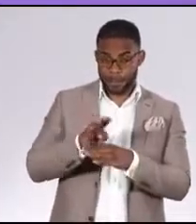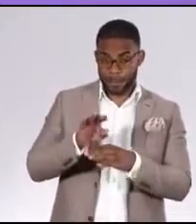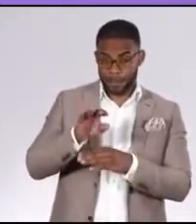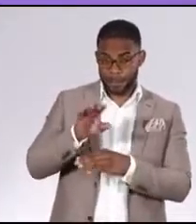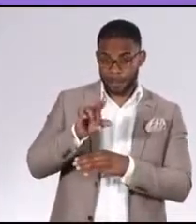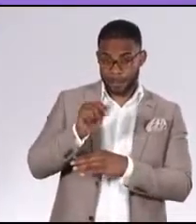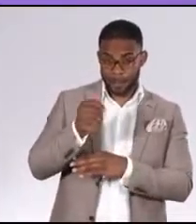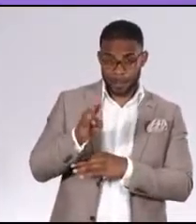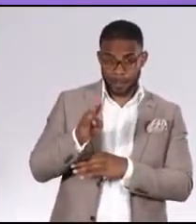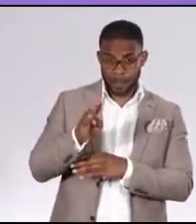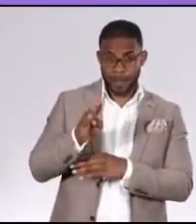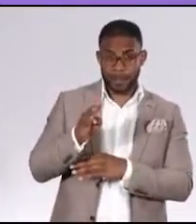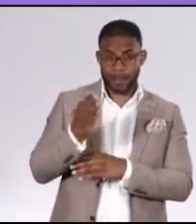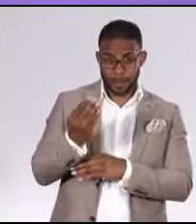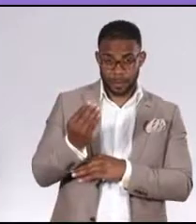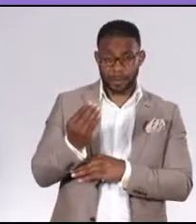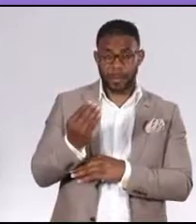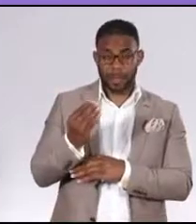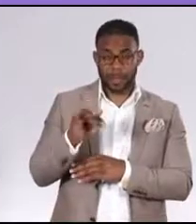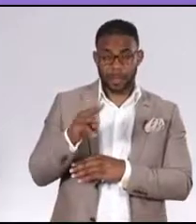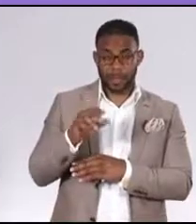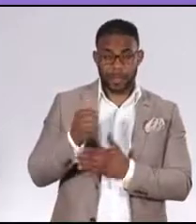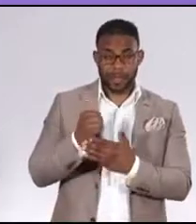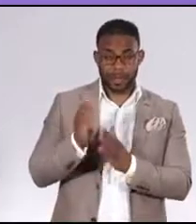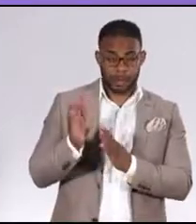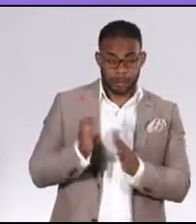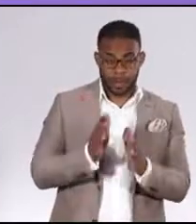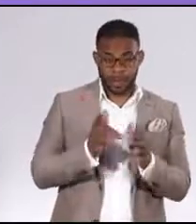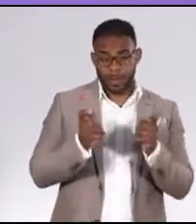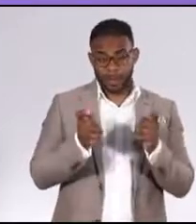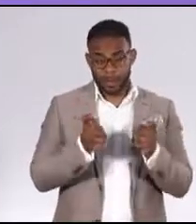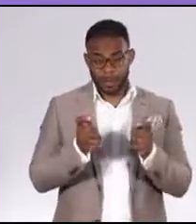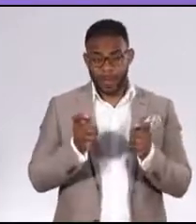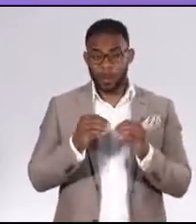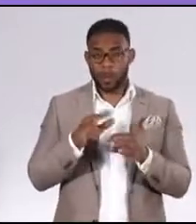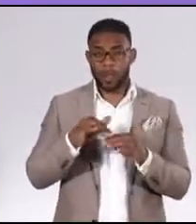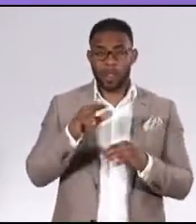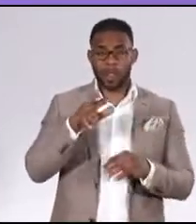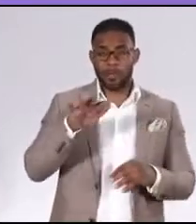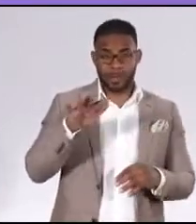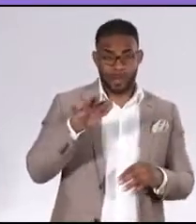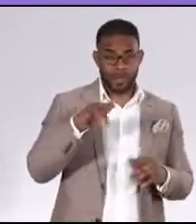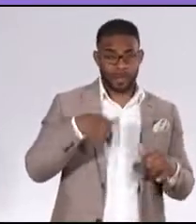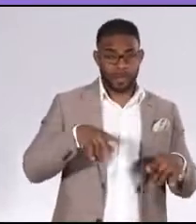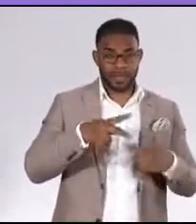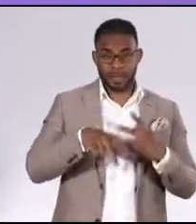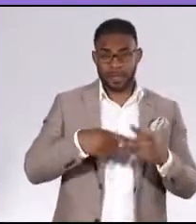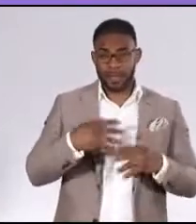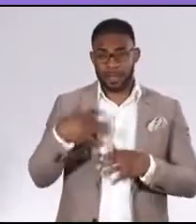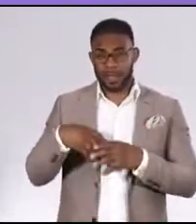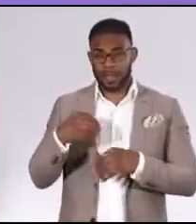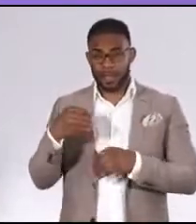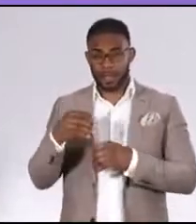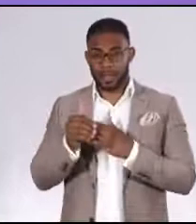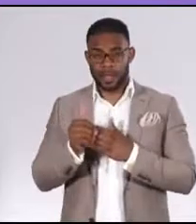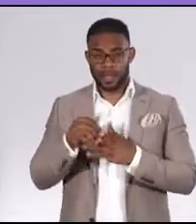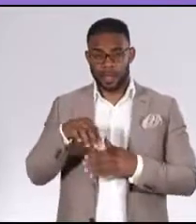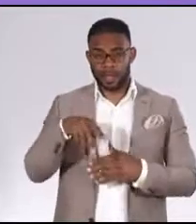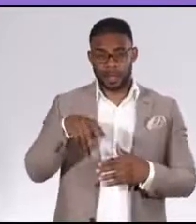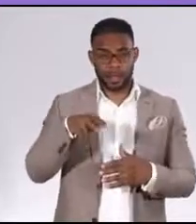james has has helped plan and moderate more than 35 of these externally led p fdd meetings.